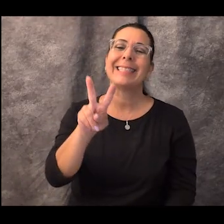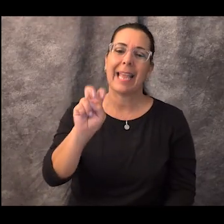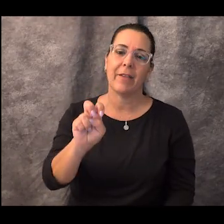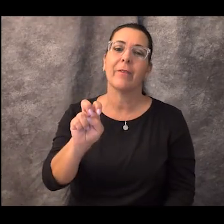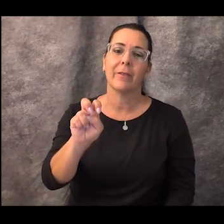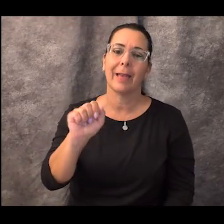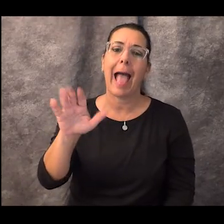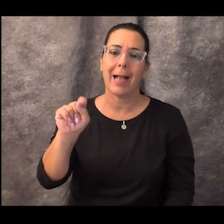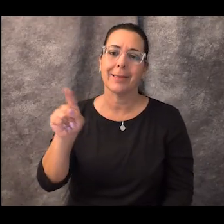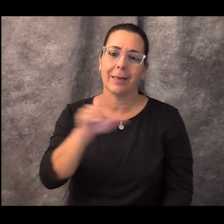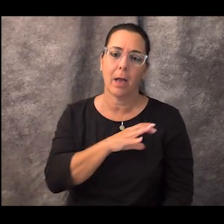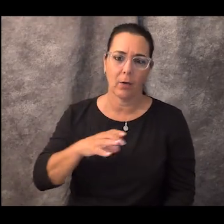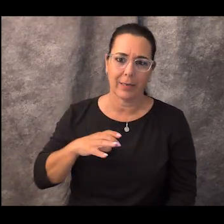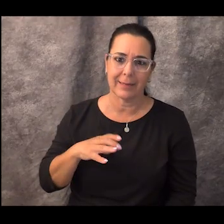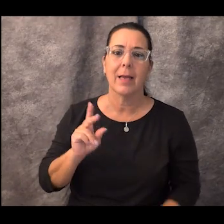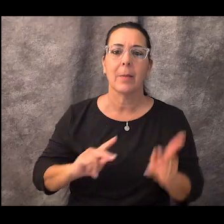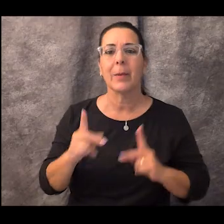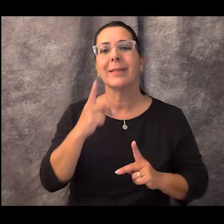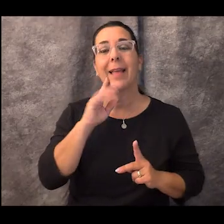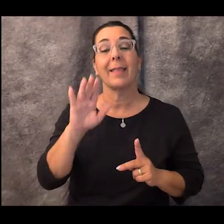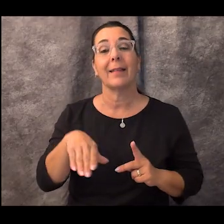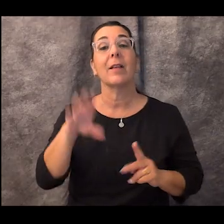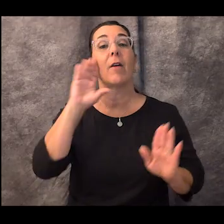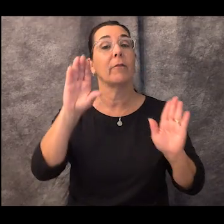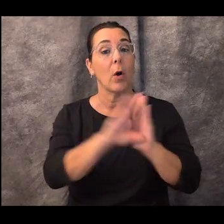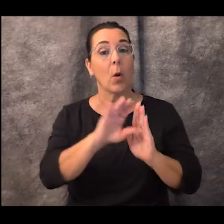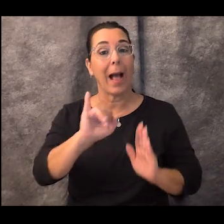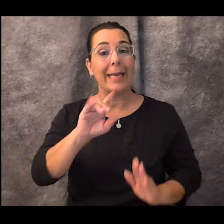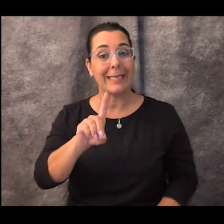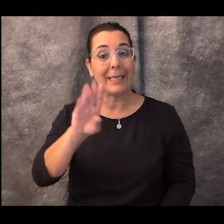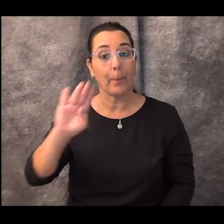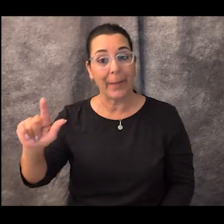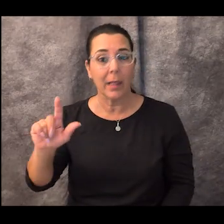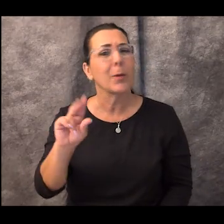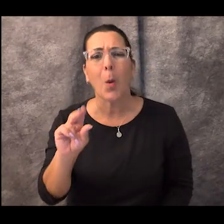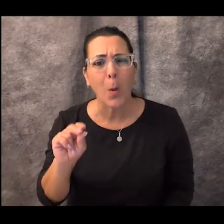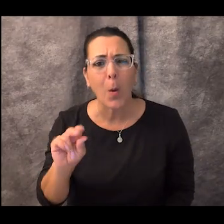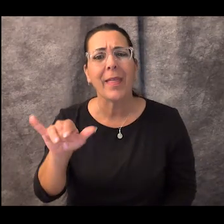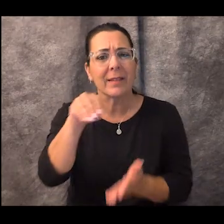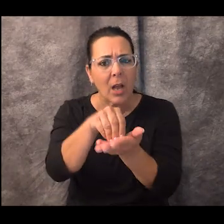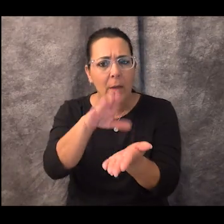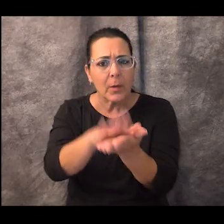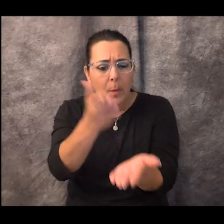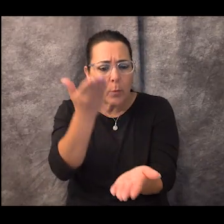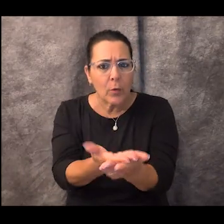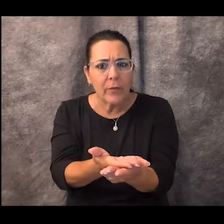and it's and people are calling it a photo ID bill it's not just a photo ID bill, though. It's documentary proof of citizenship, which is really, really different